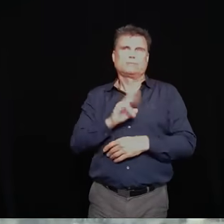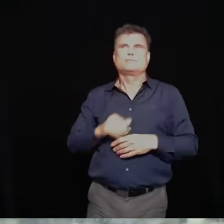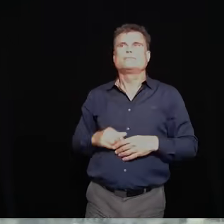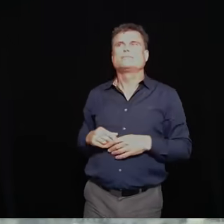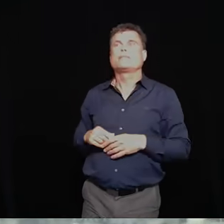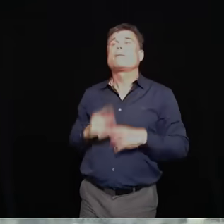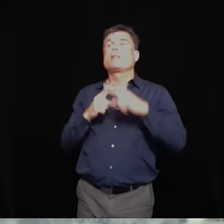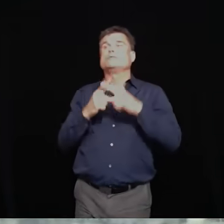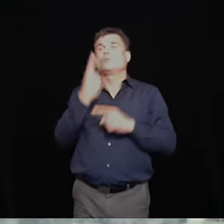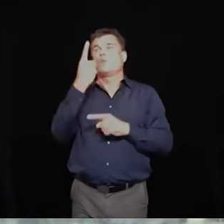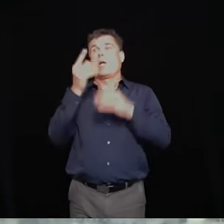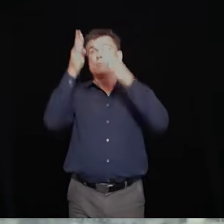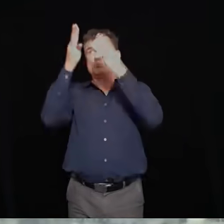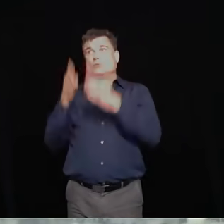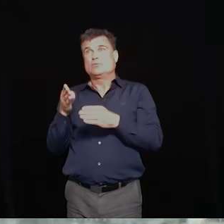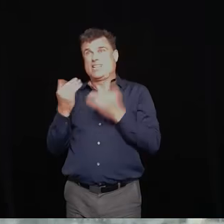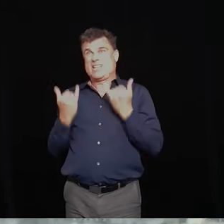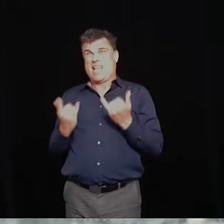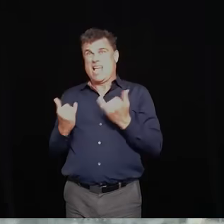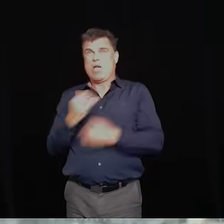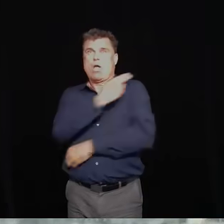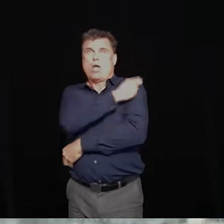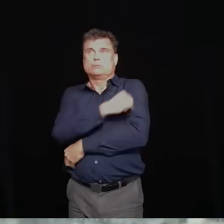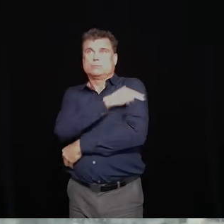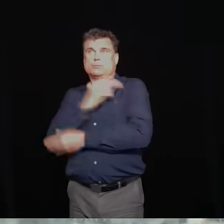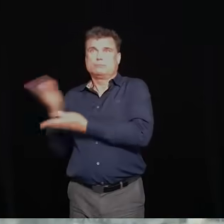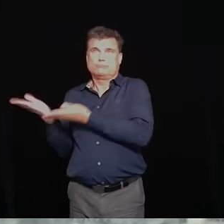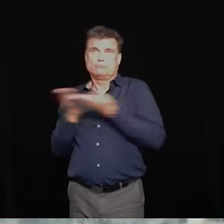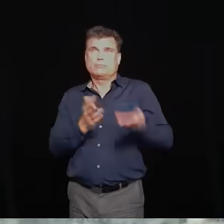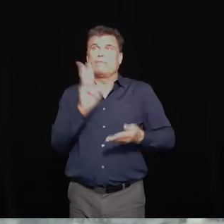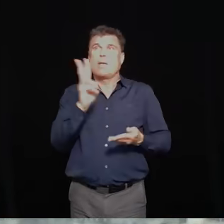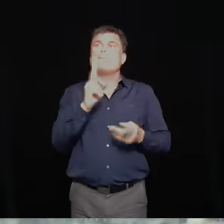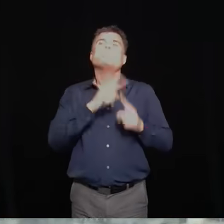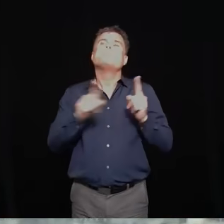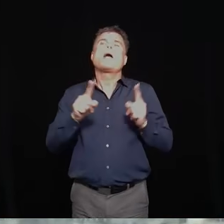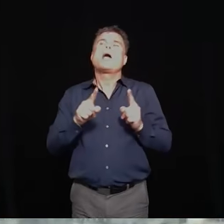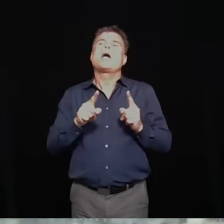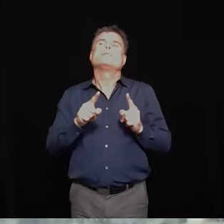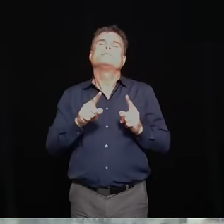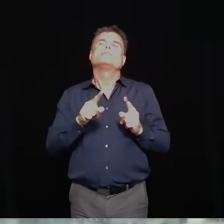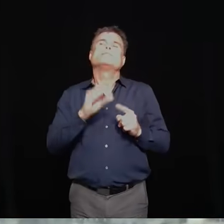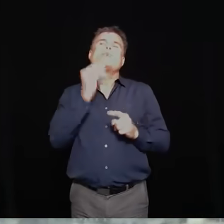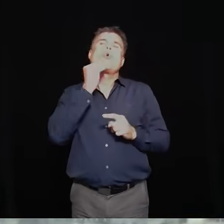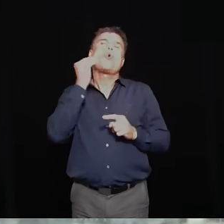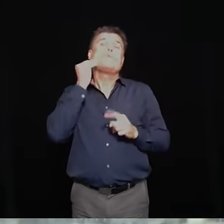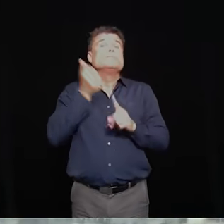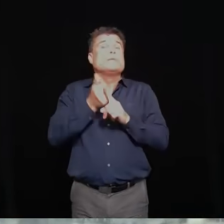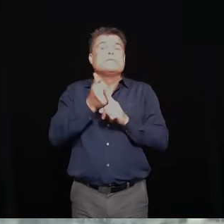The small number of people that you see every day. The consistent number of people.